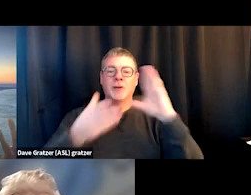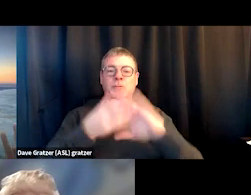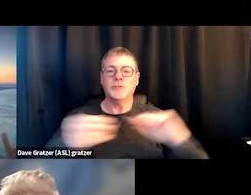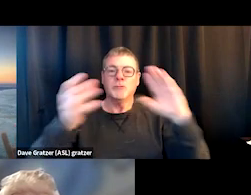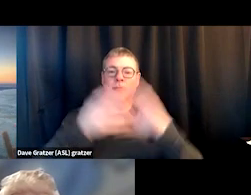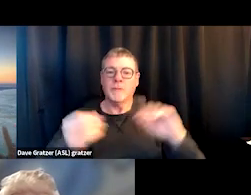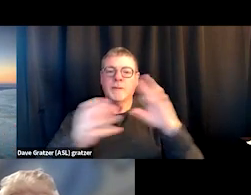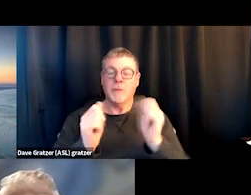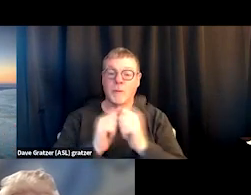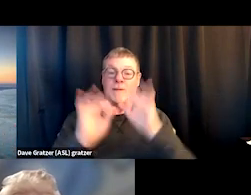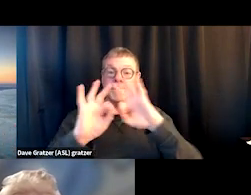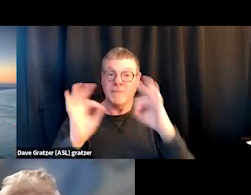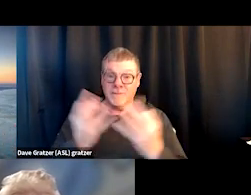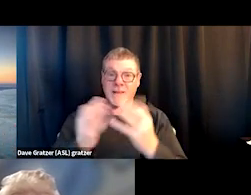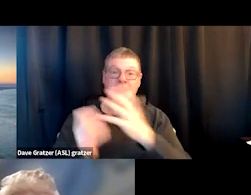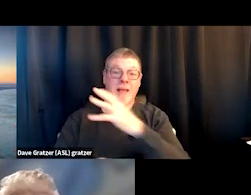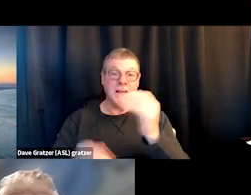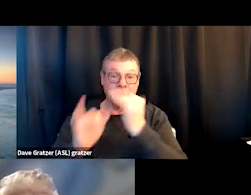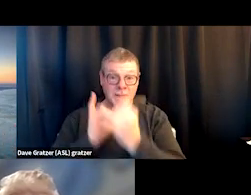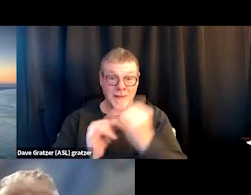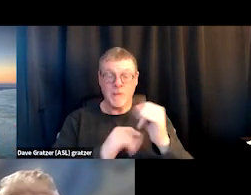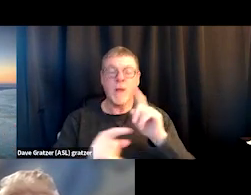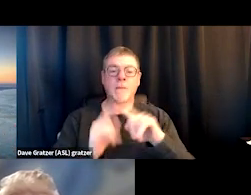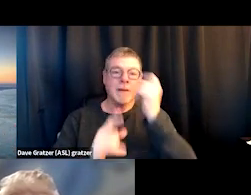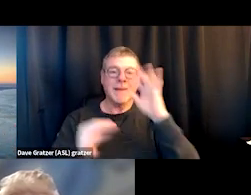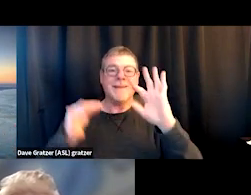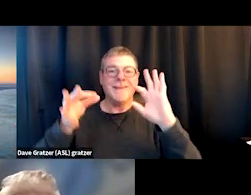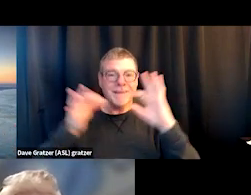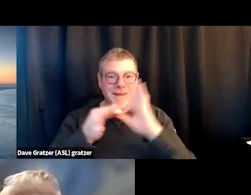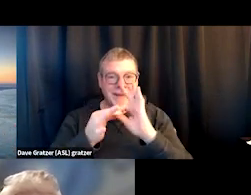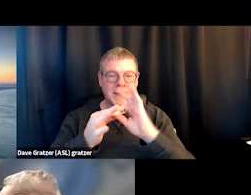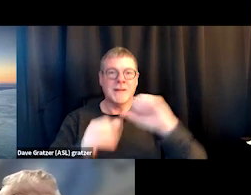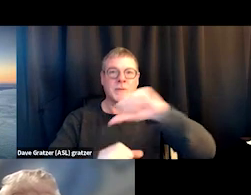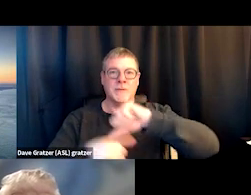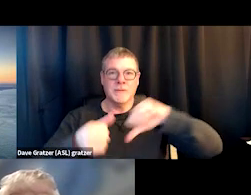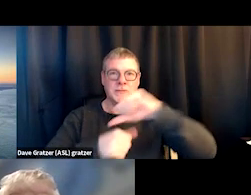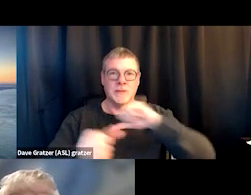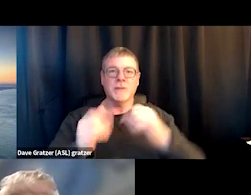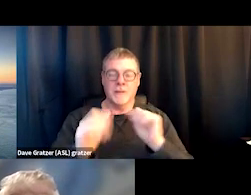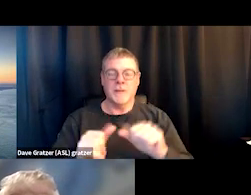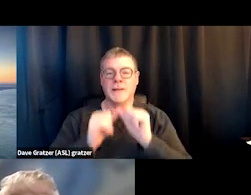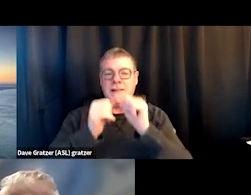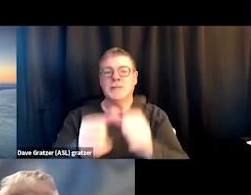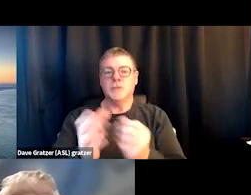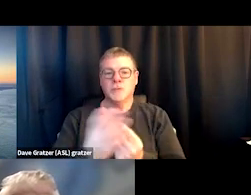individuals, but also to be able to connect with each other, so we can continue to grow these partnerships.